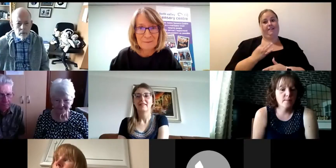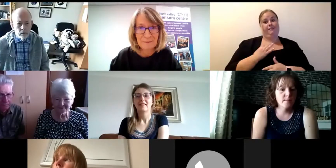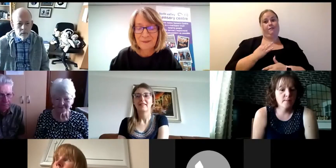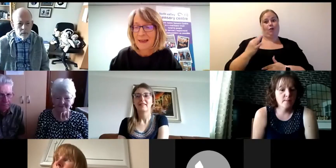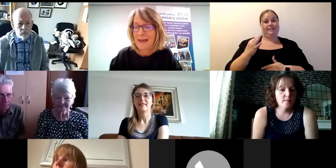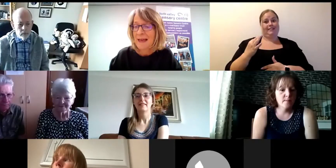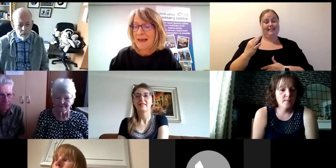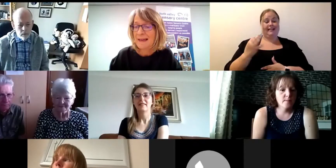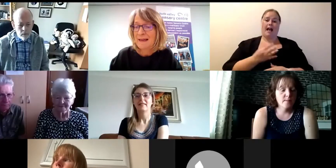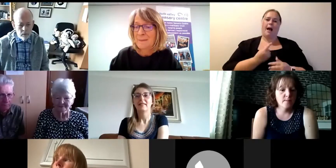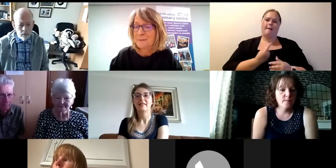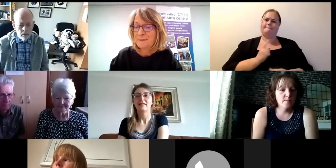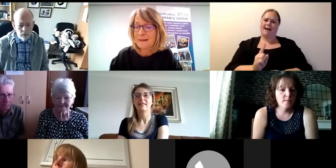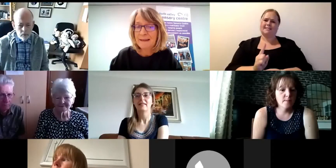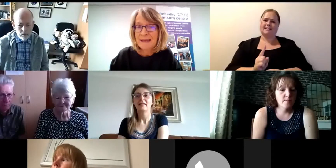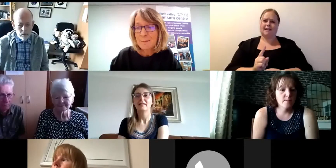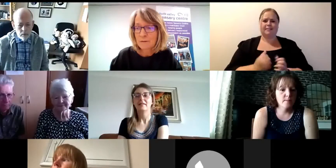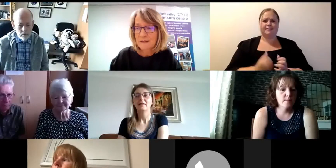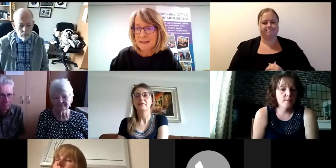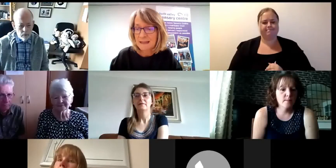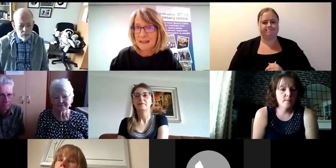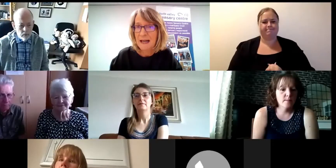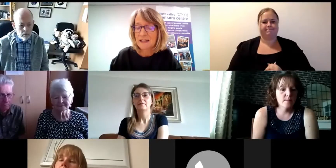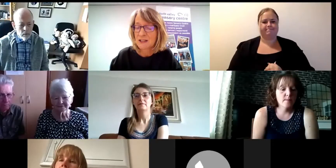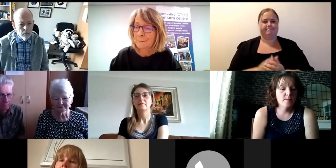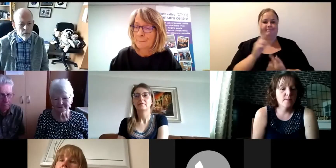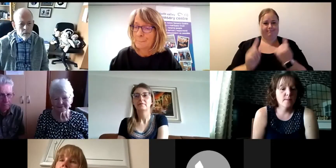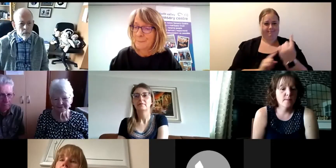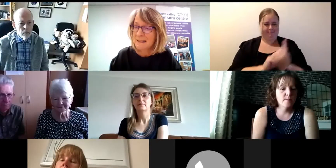meeting.